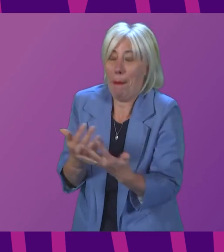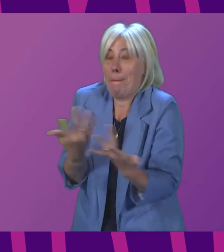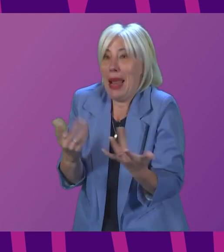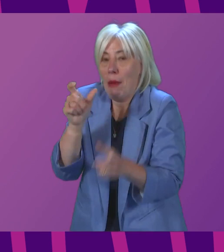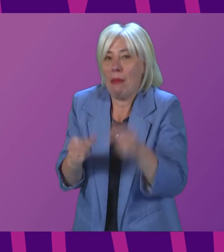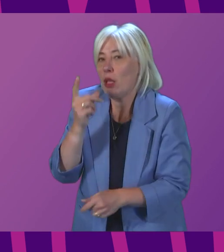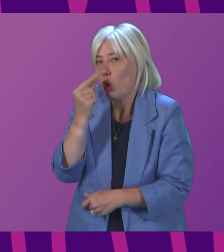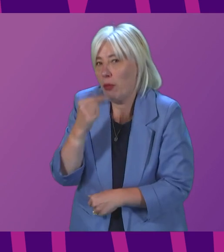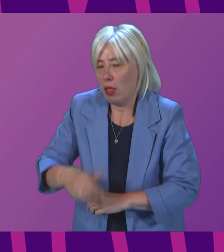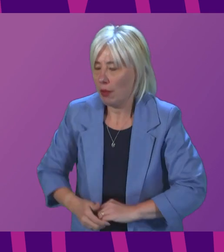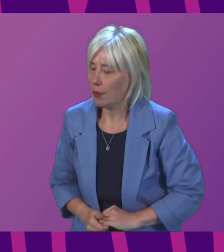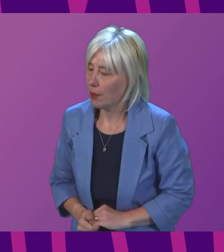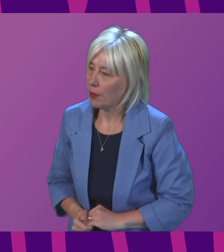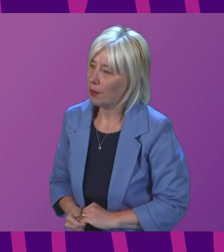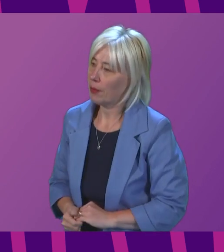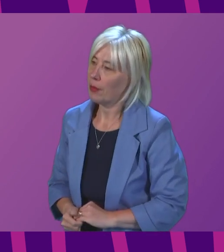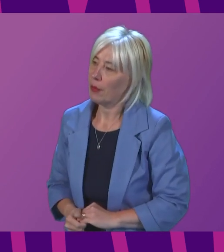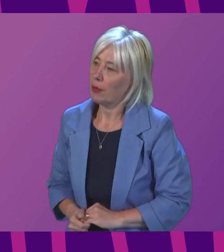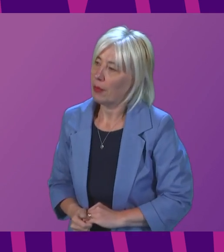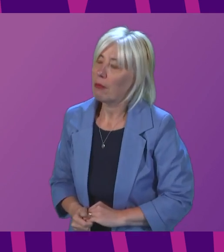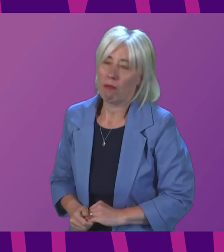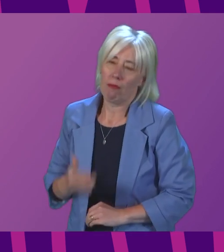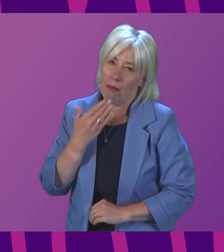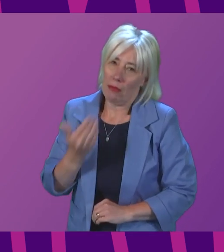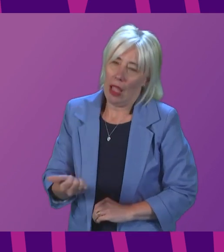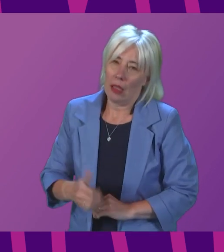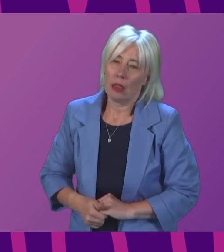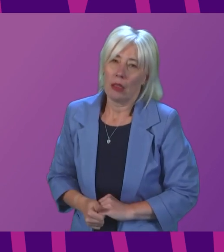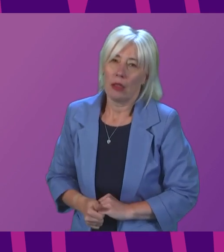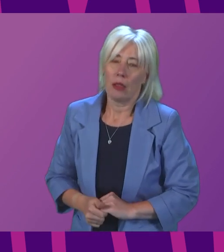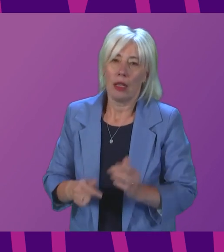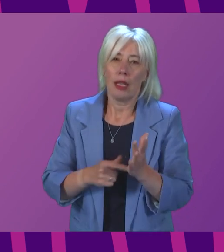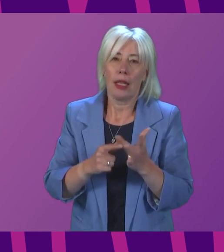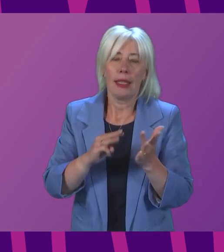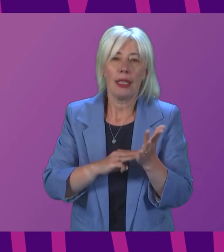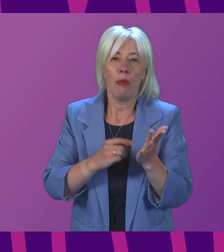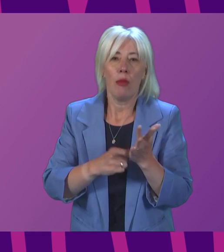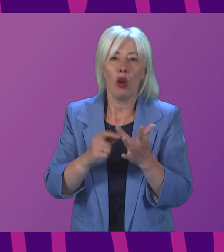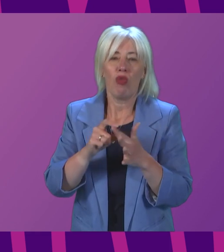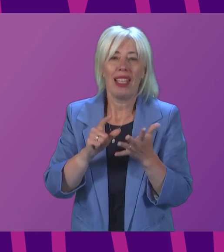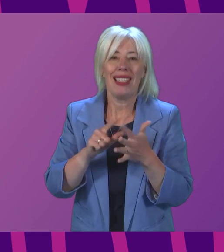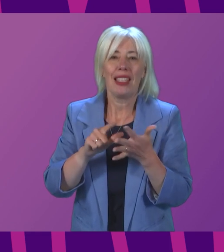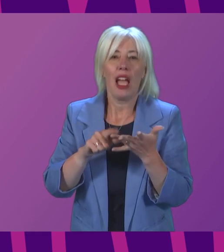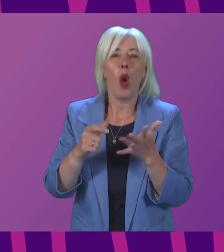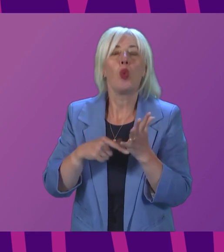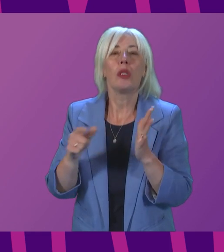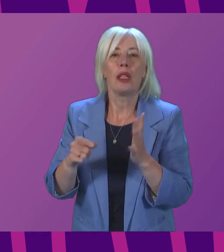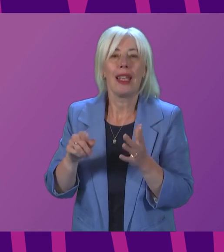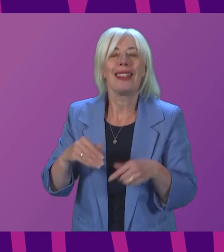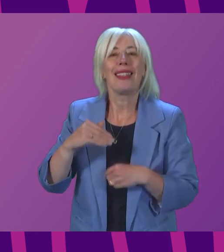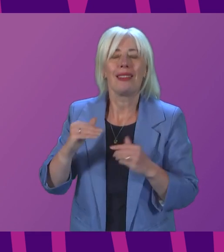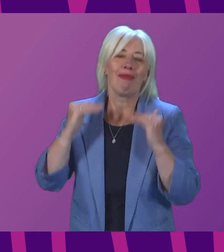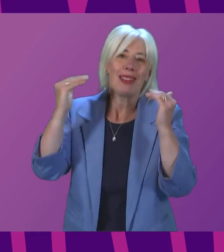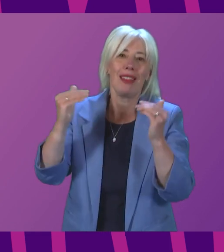Tim Rideout, who is a senior Scottish National Party adviser, made appalling racist comments